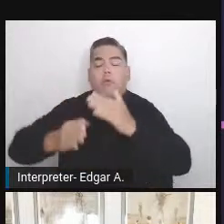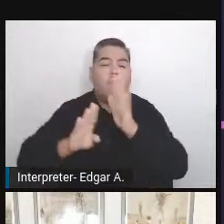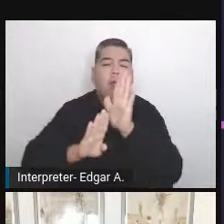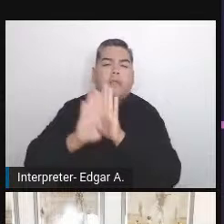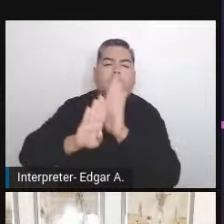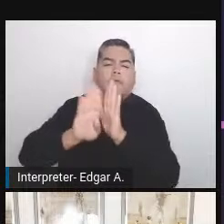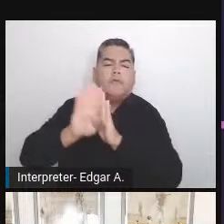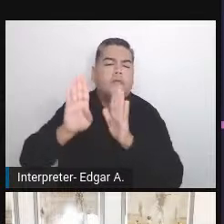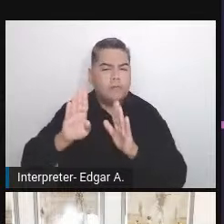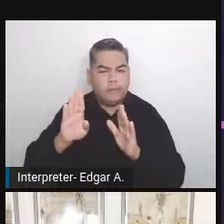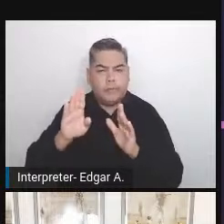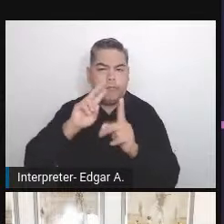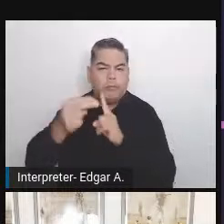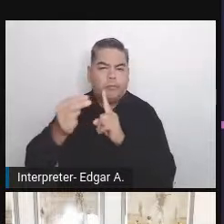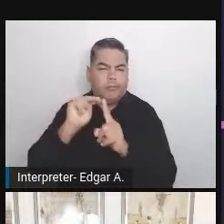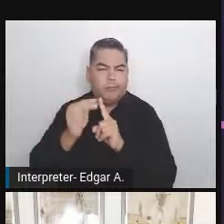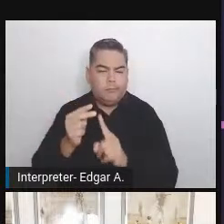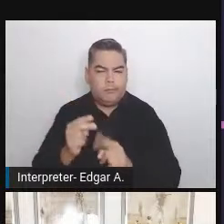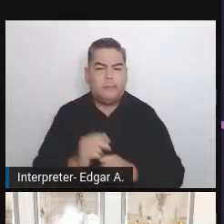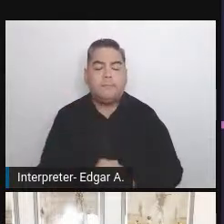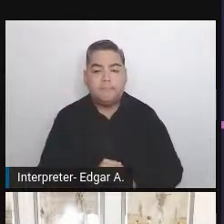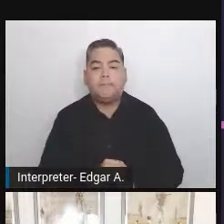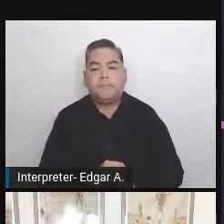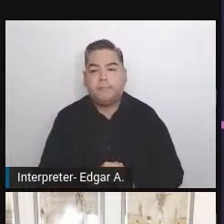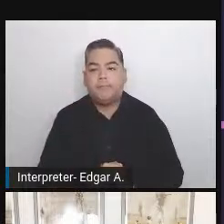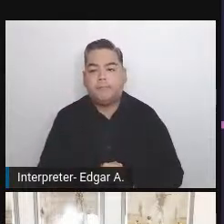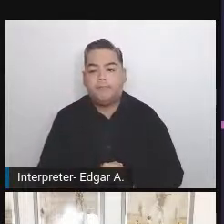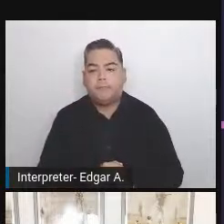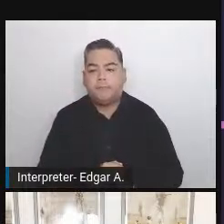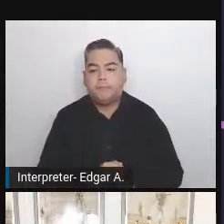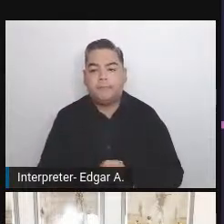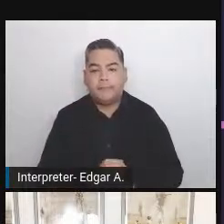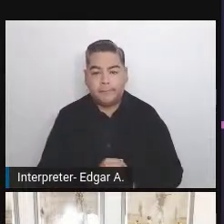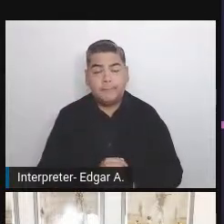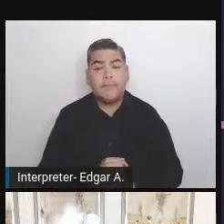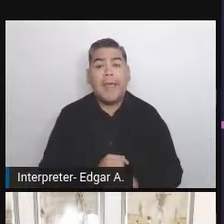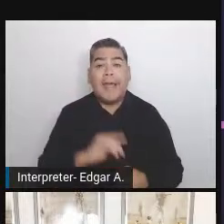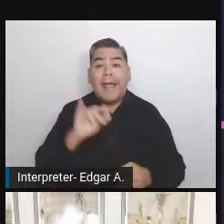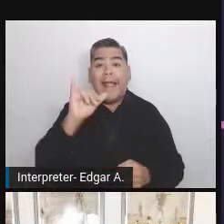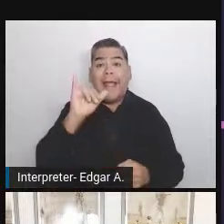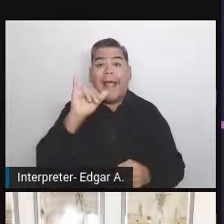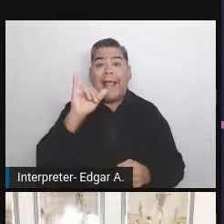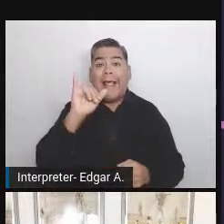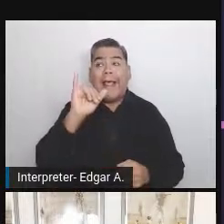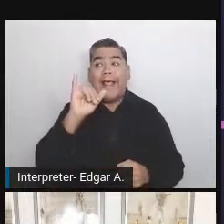First I want to tell a bit about how accessibility testing looks from a developer perspective.